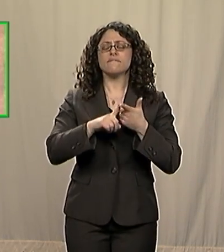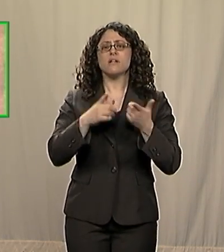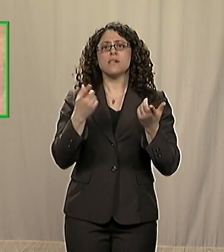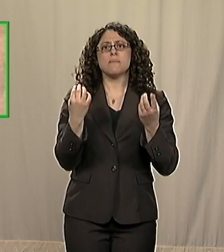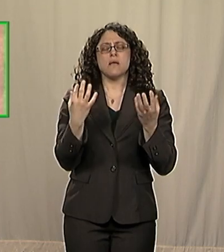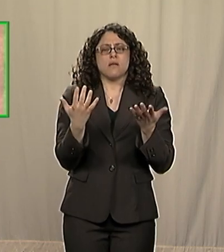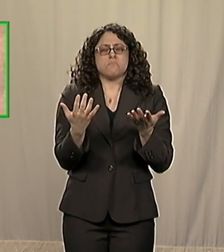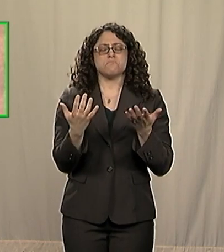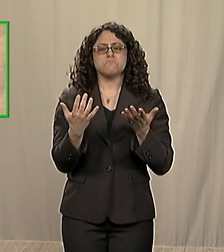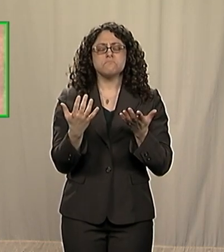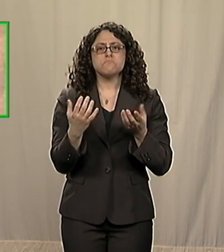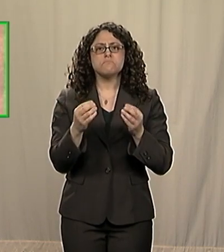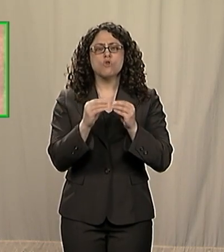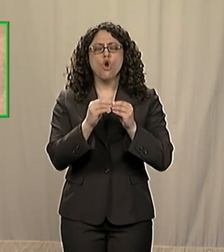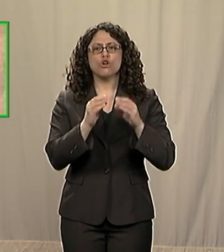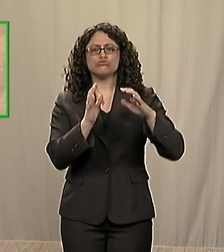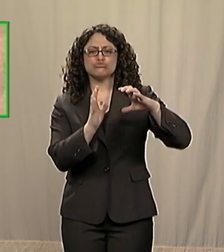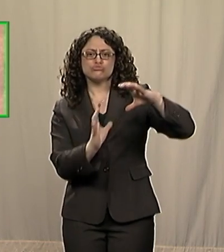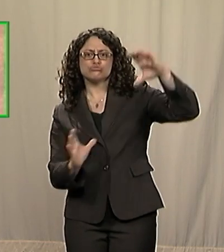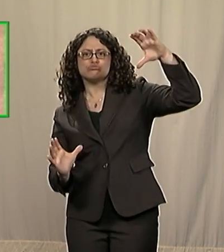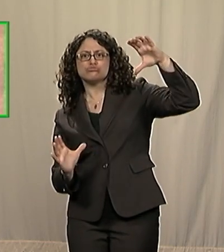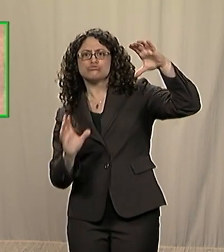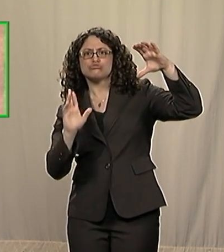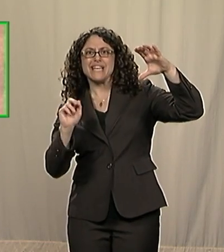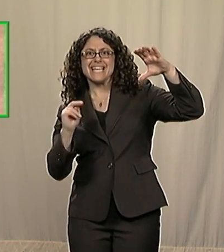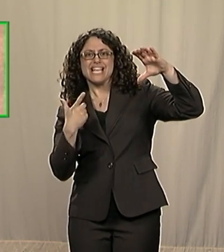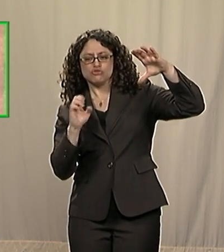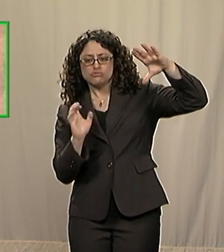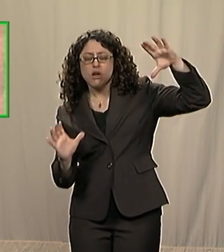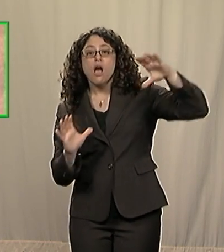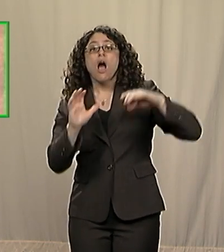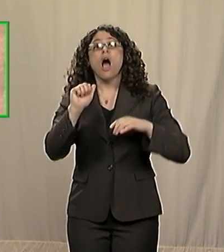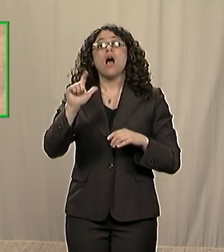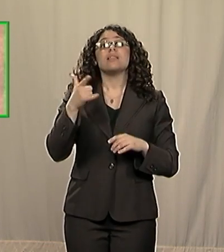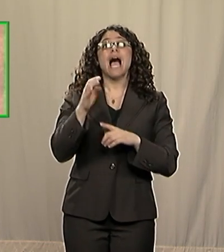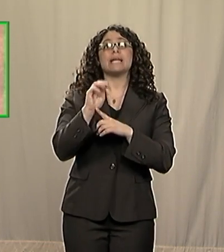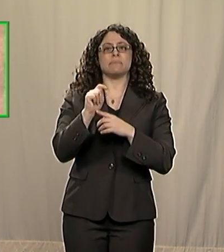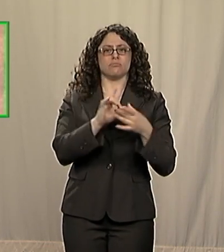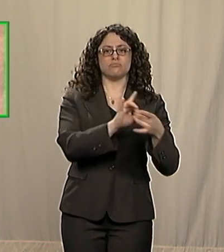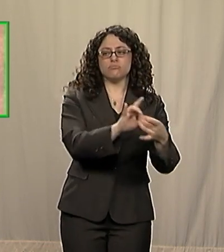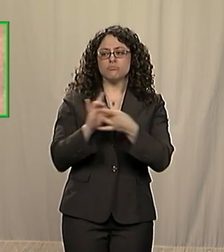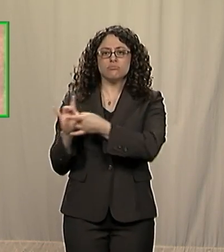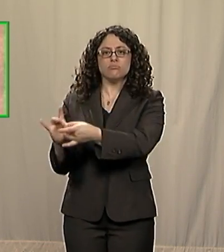The alignment does move between the groups, and interaction management is probably going to be